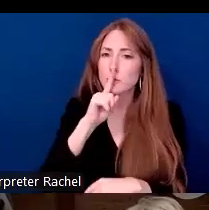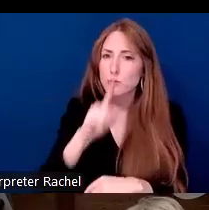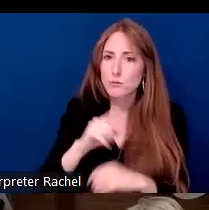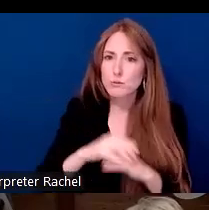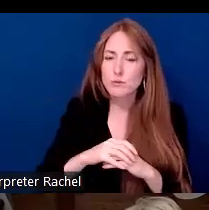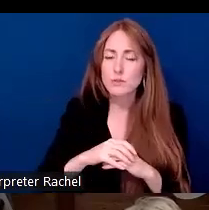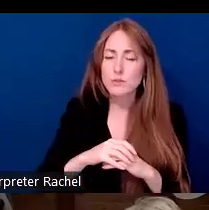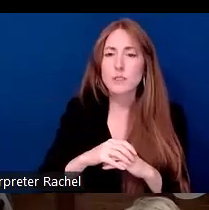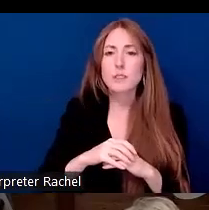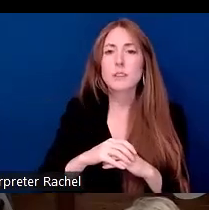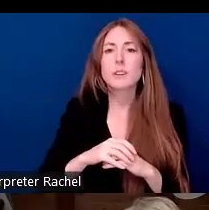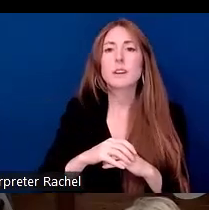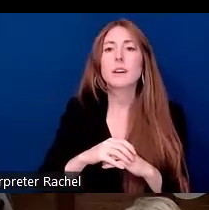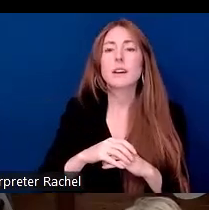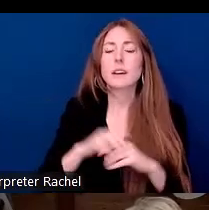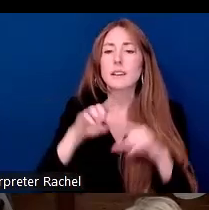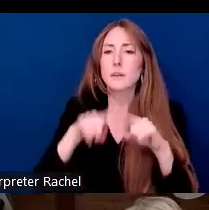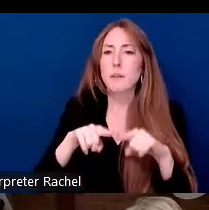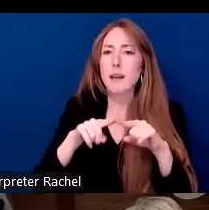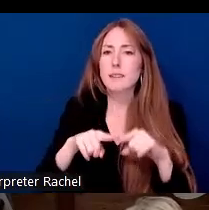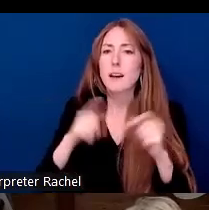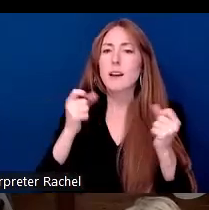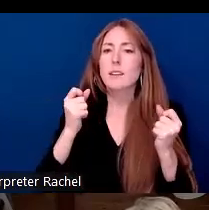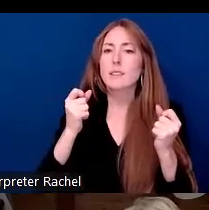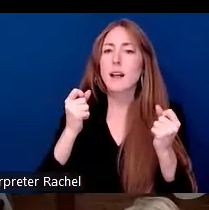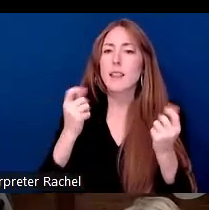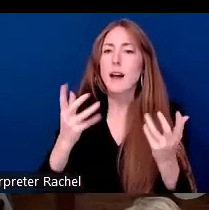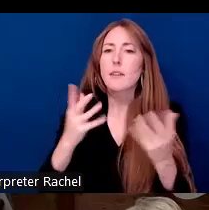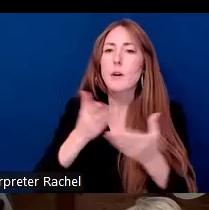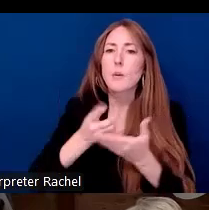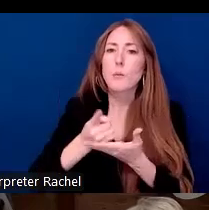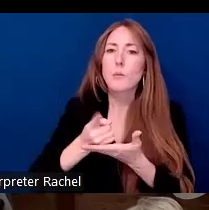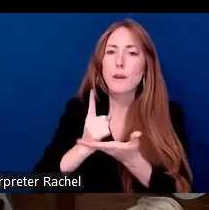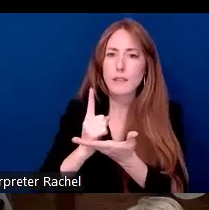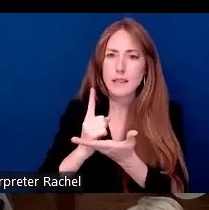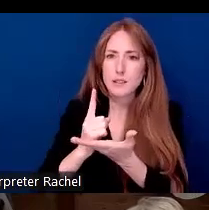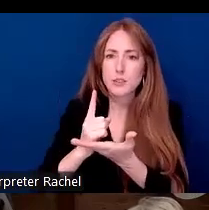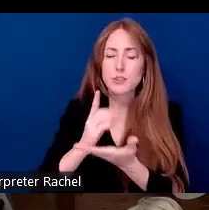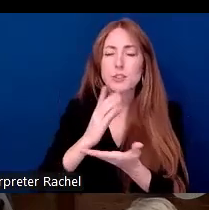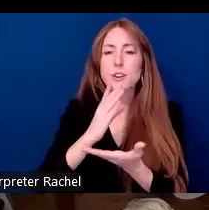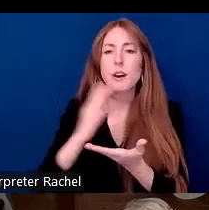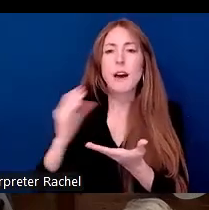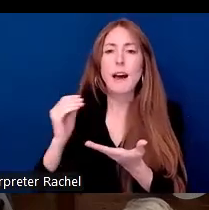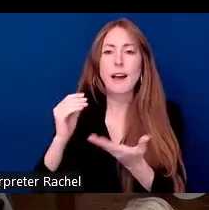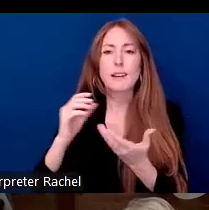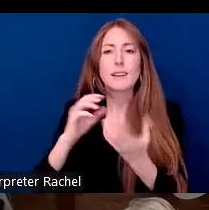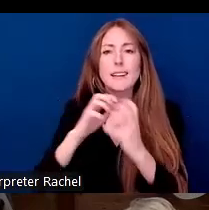on multiple forms of privilege and is structured by intersectional forces that are often beyond